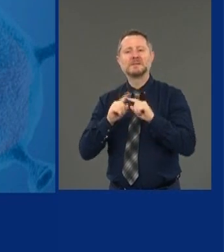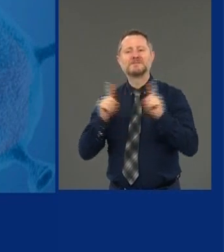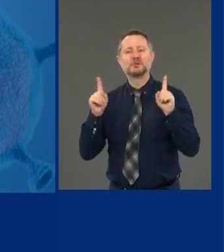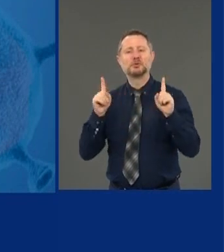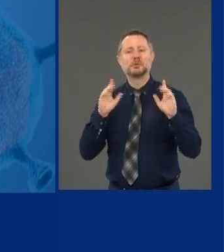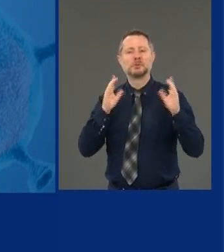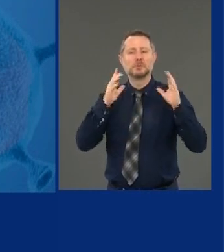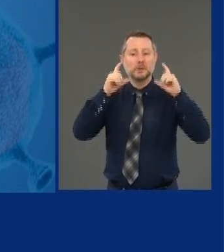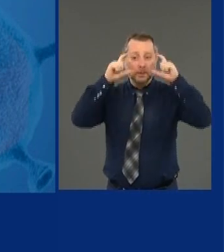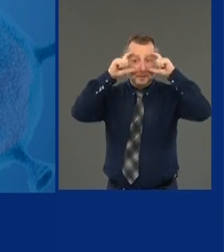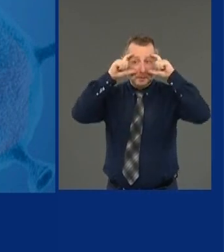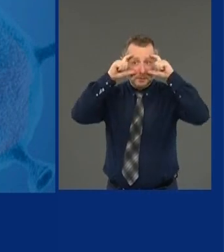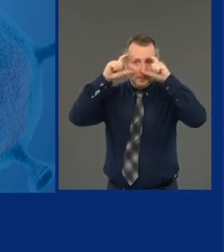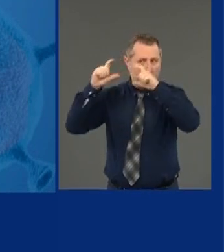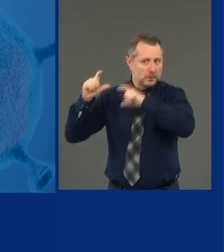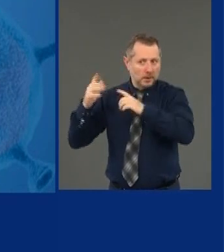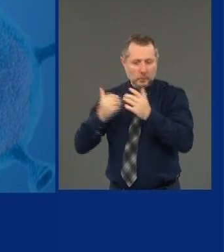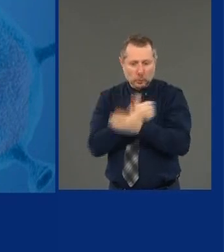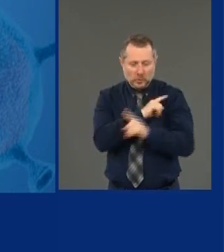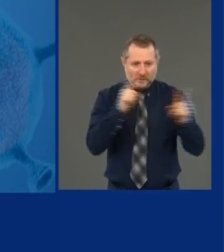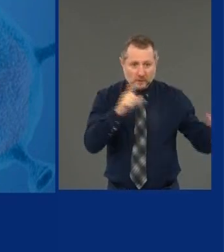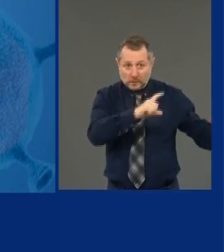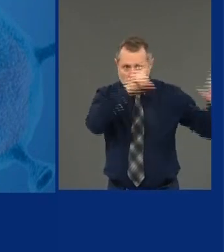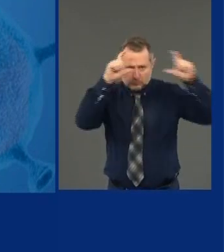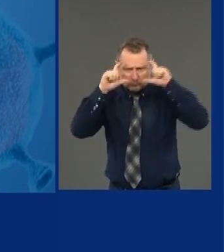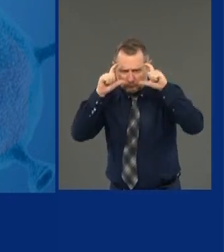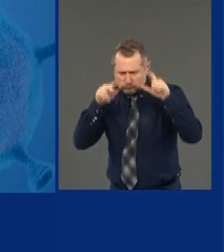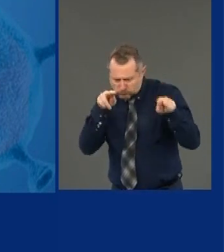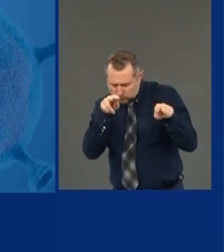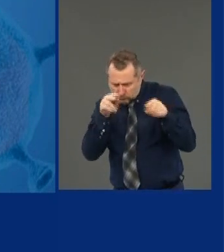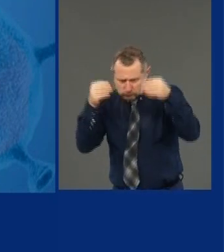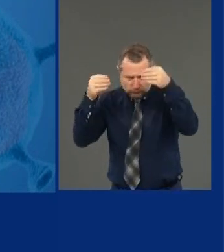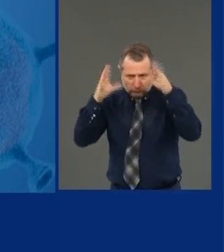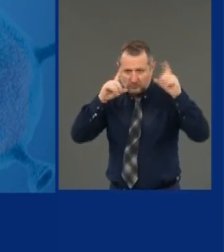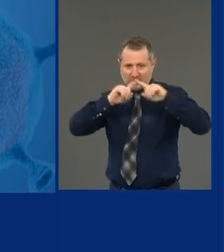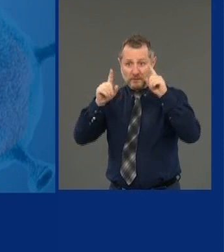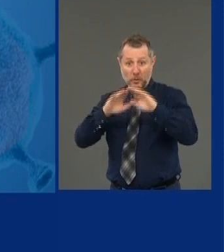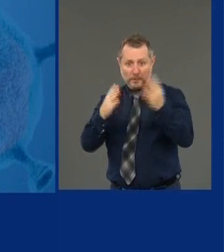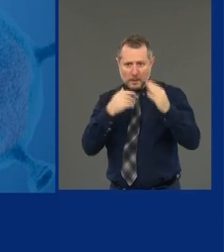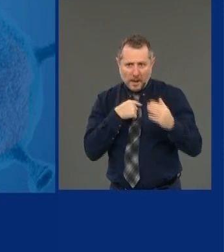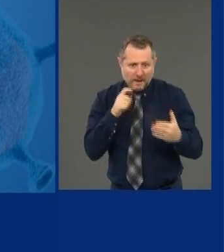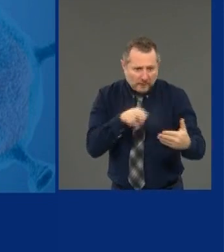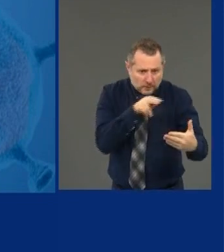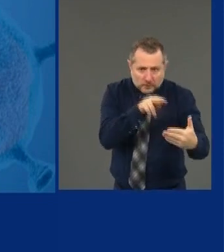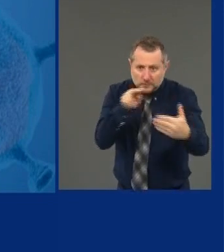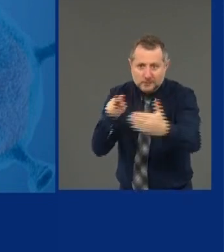WE NEED TO LOOK AT THE FACTS AND THE NUMBERS THROUGH A DIFFERENT